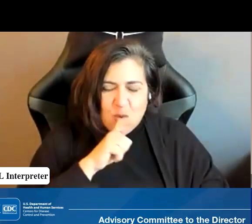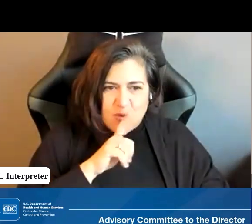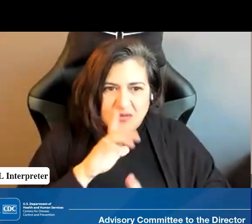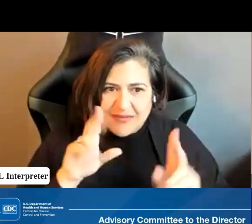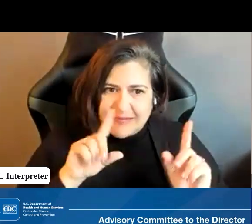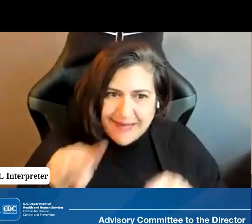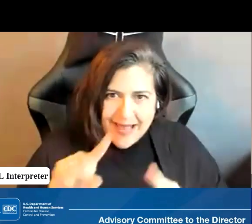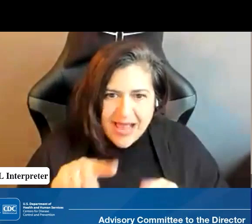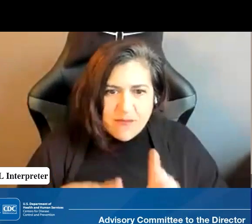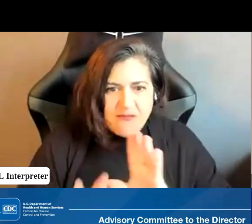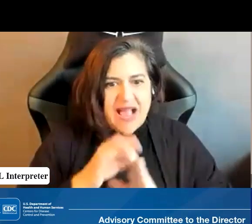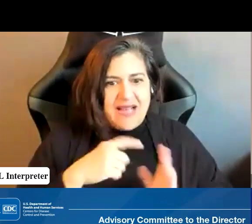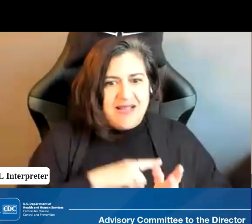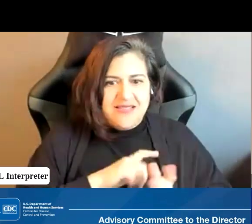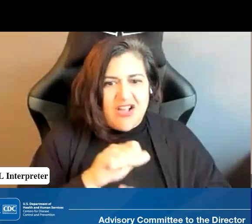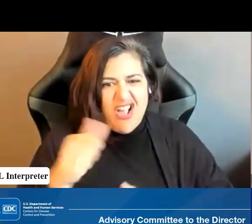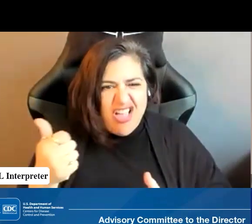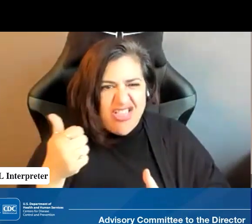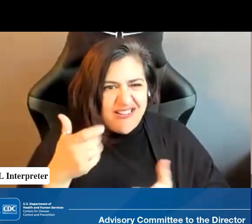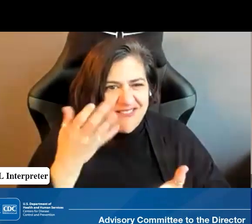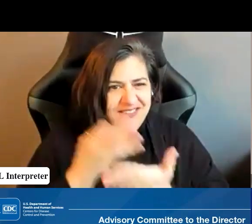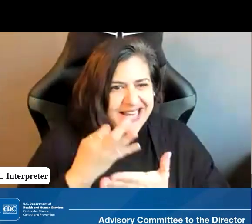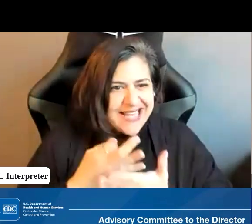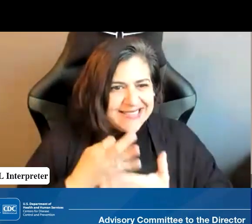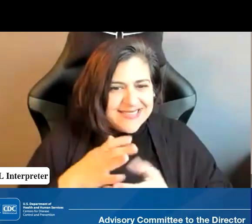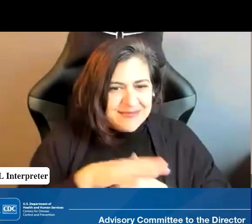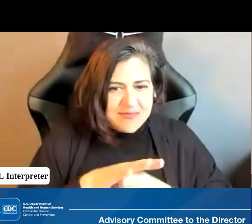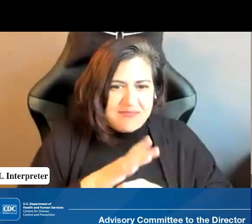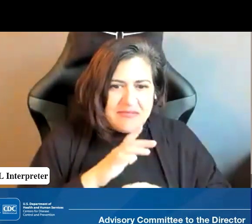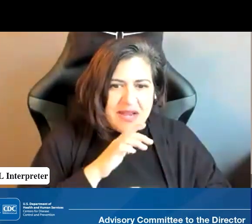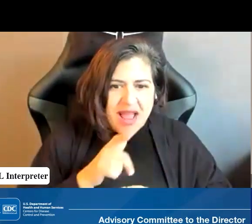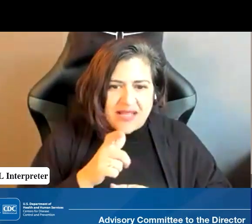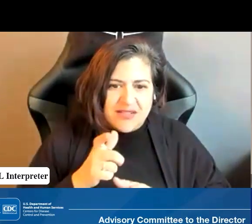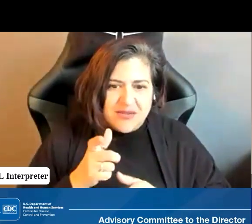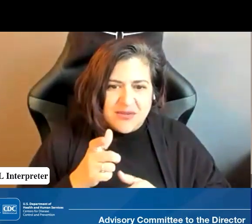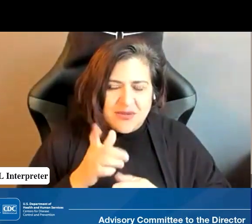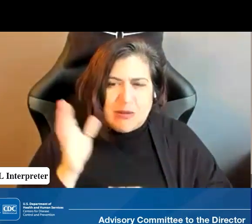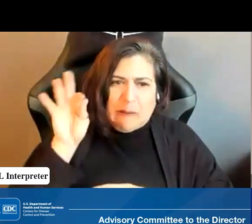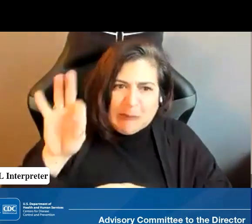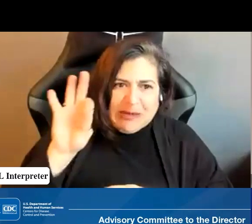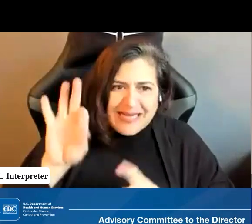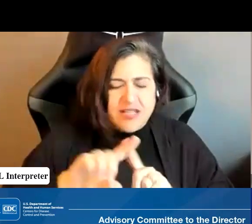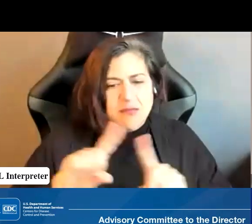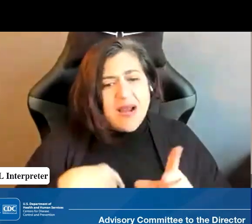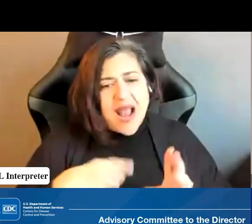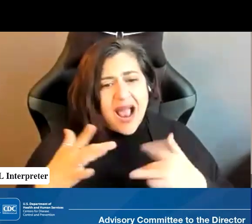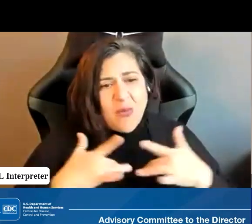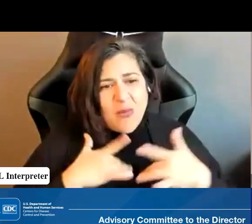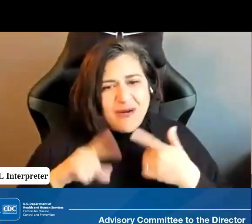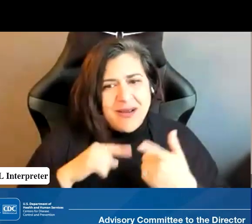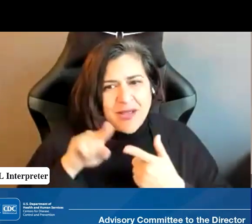So just not to preach at you, but I just I worry about you and the team that you need